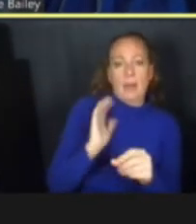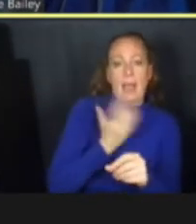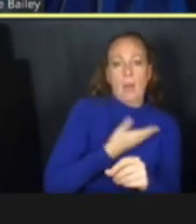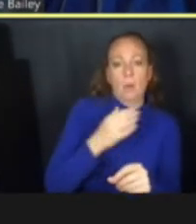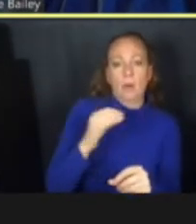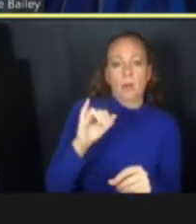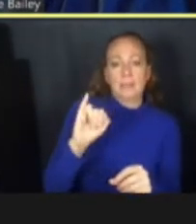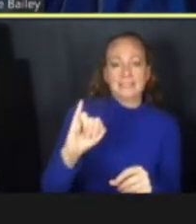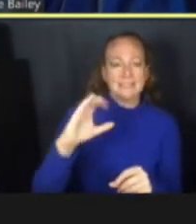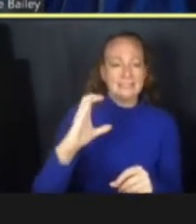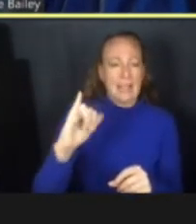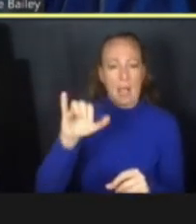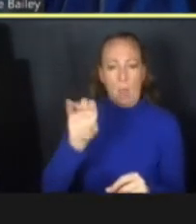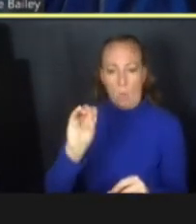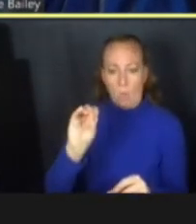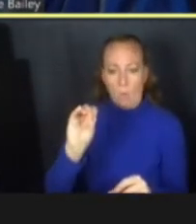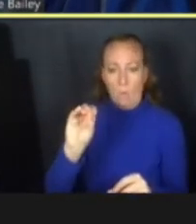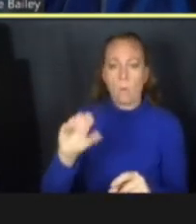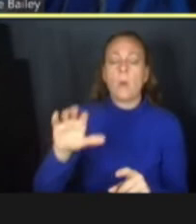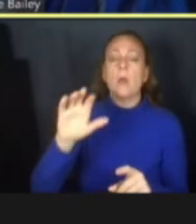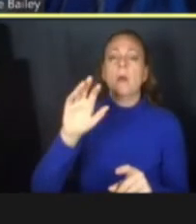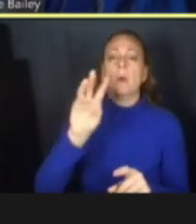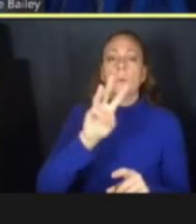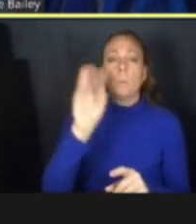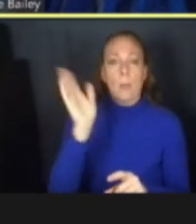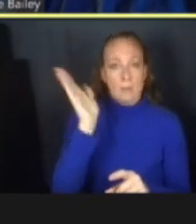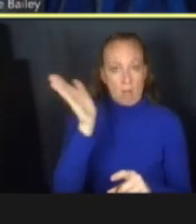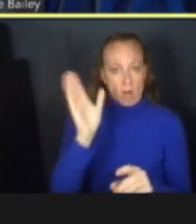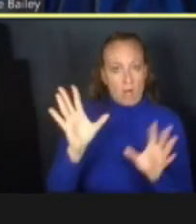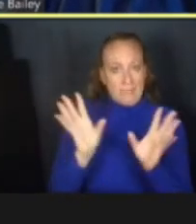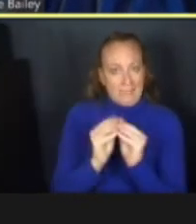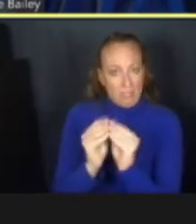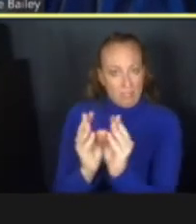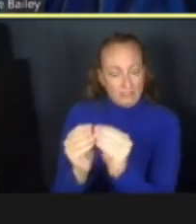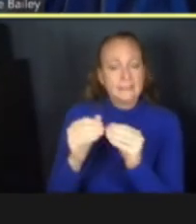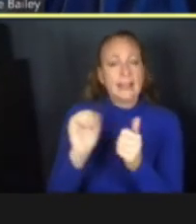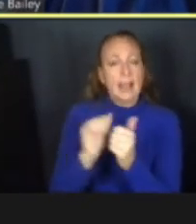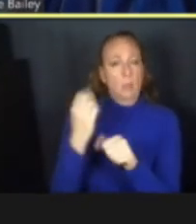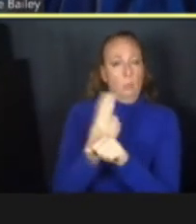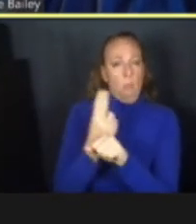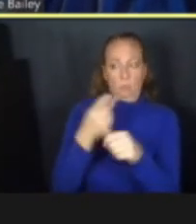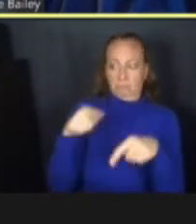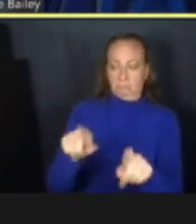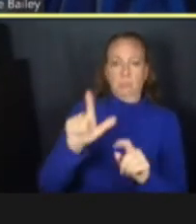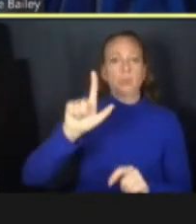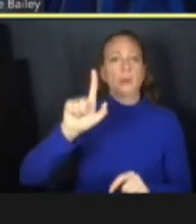Creating accessible websites using U.S. Web Design System, and the 21st Century Digital Experience Act.